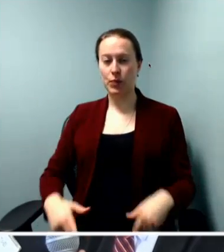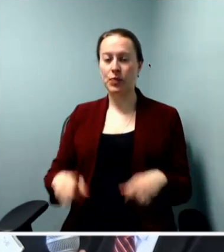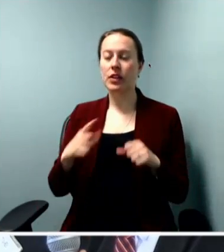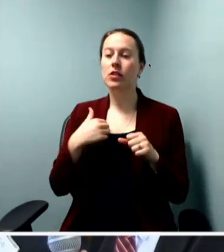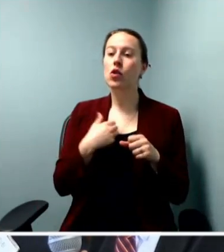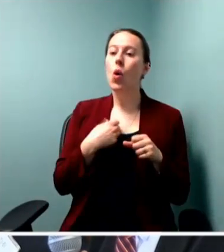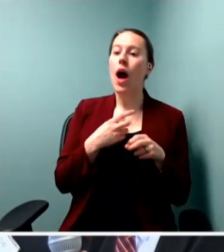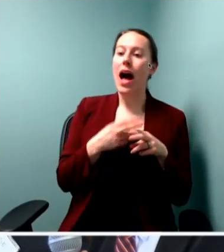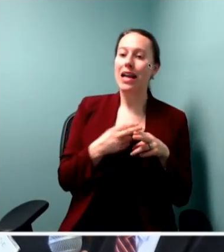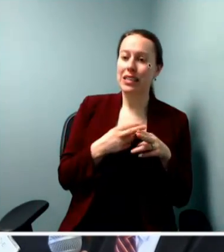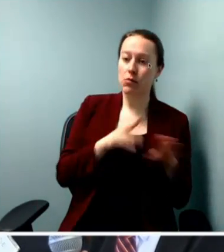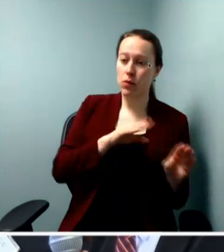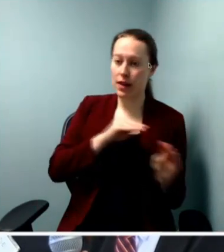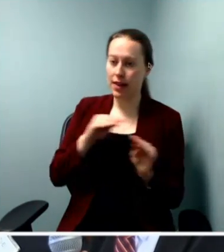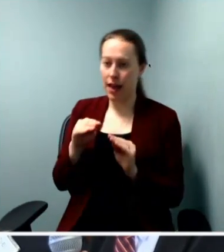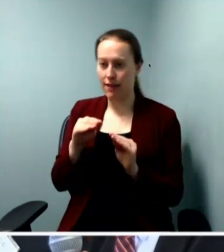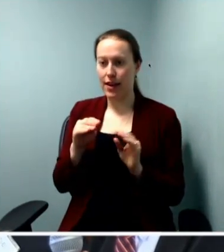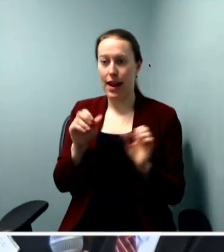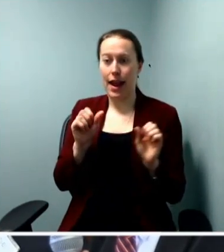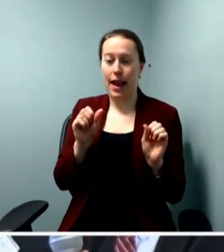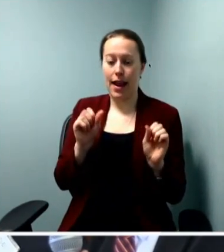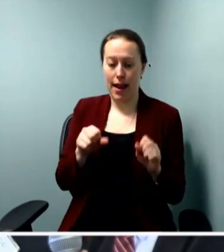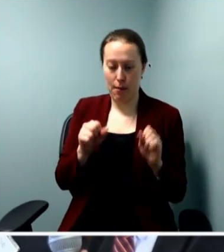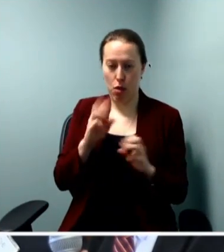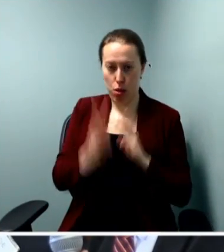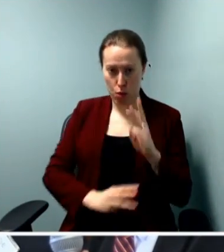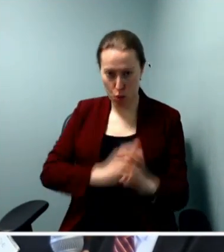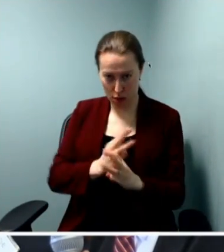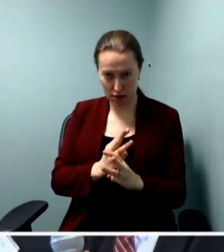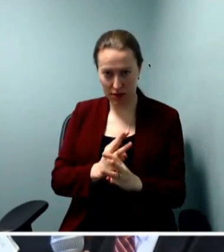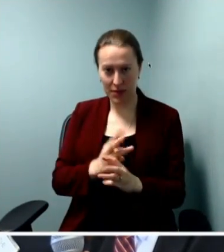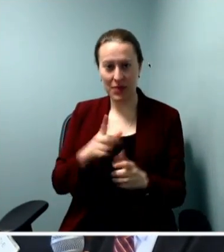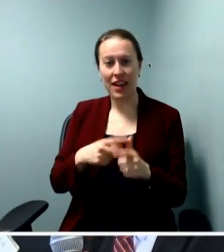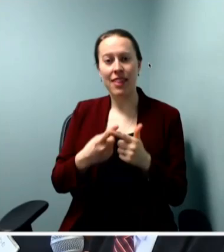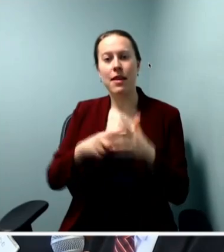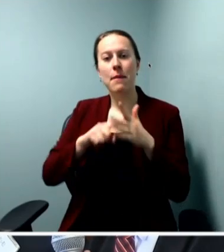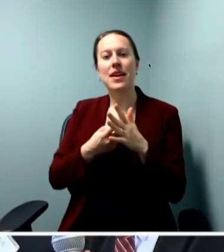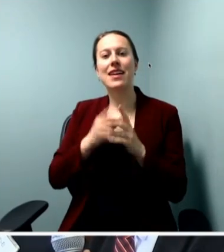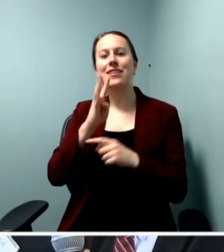and had-- so I also began talking as an artist.